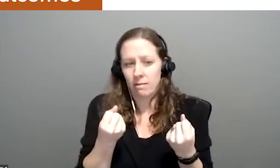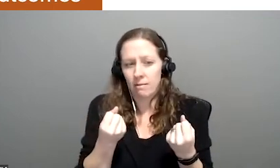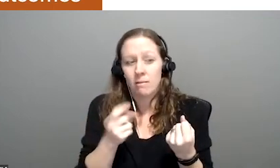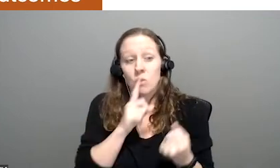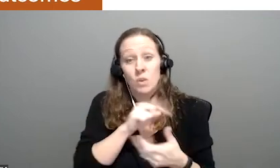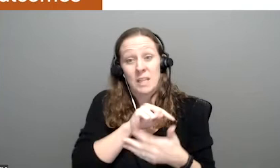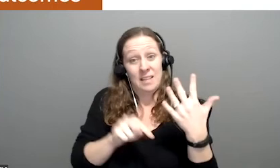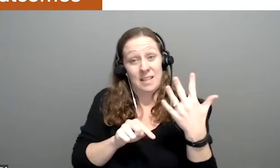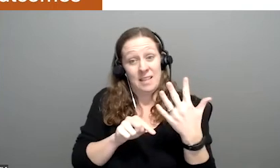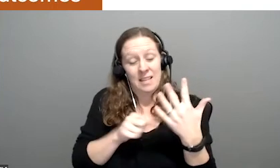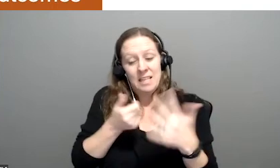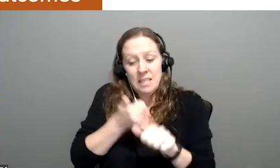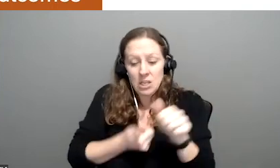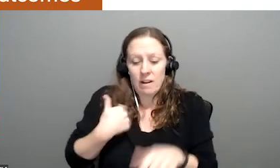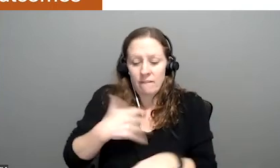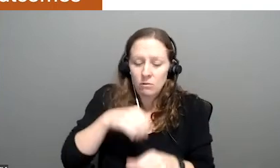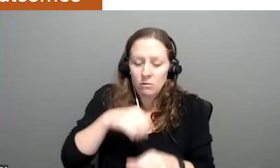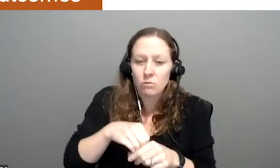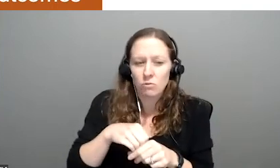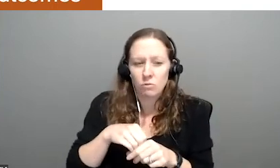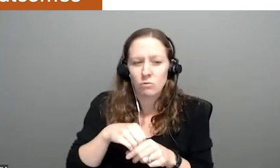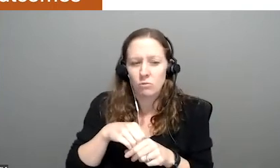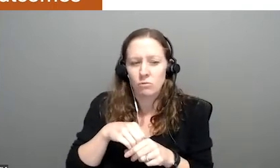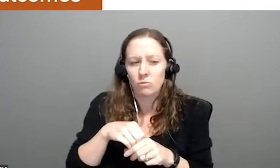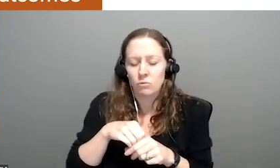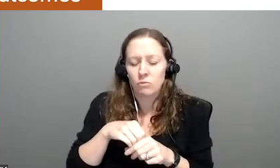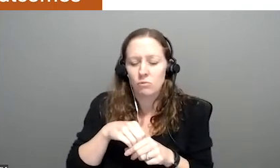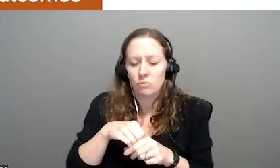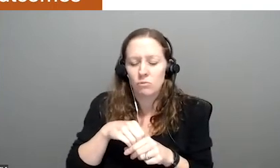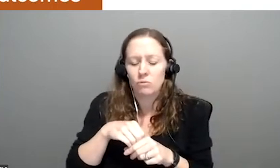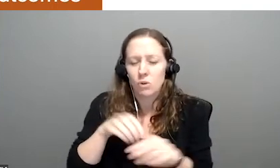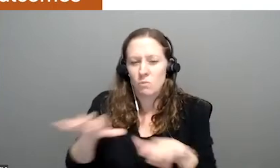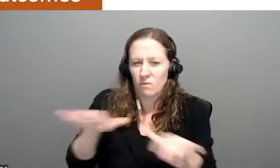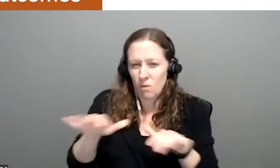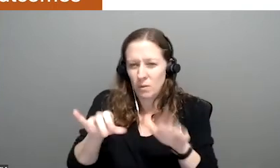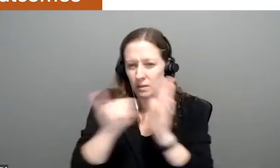performance indicators are being tracked by the Gender and Diversity and Inclusion Statistics Hub,